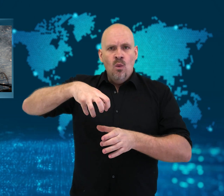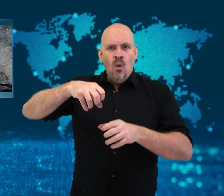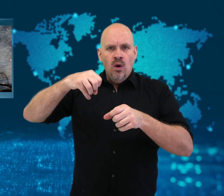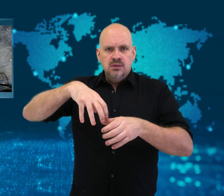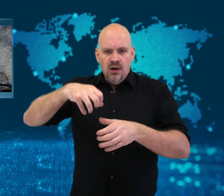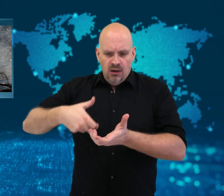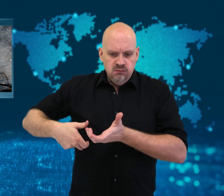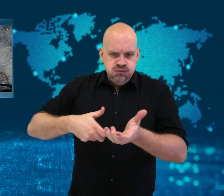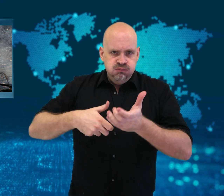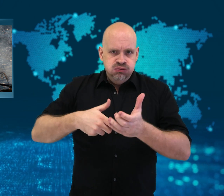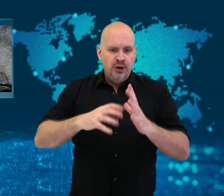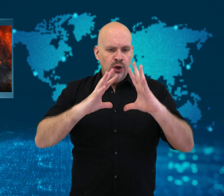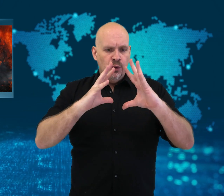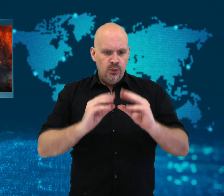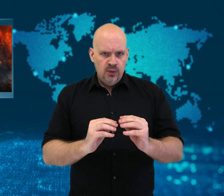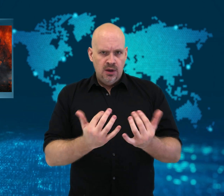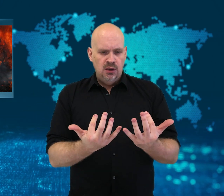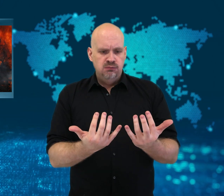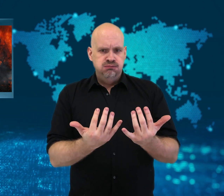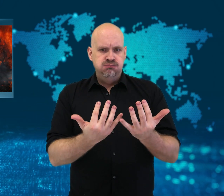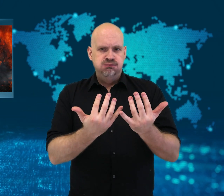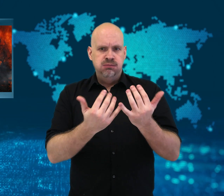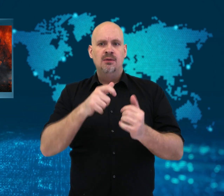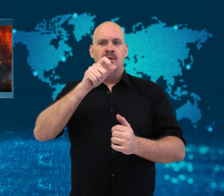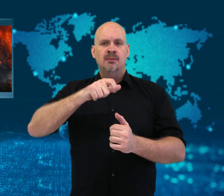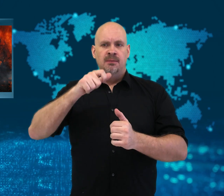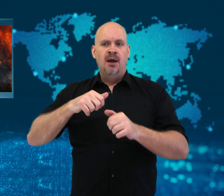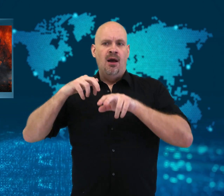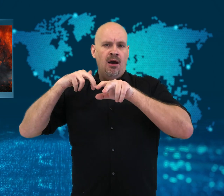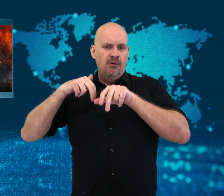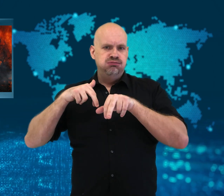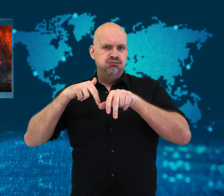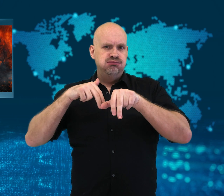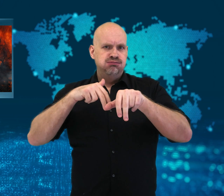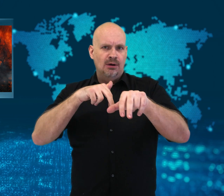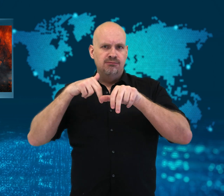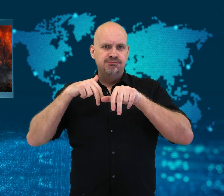Some monks carried children. Last year,